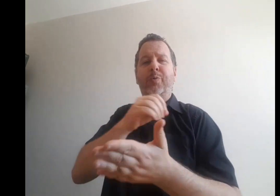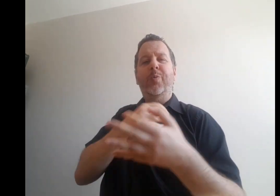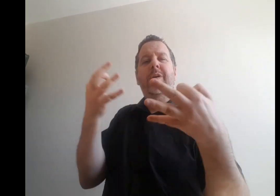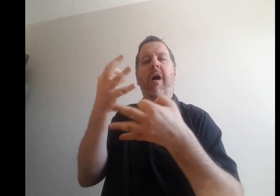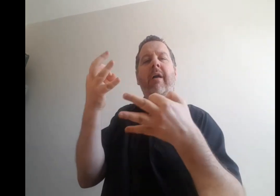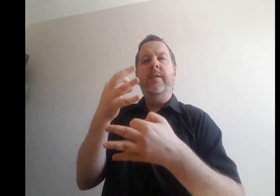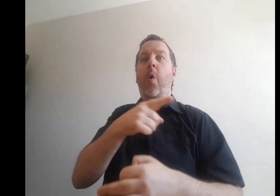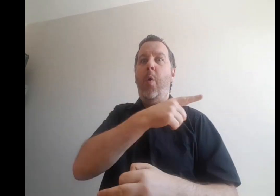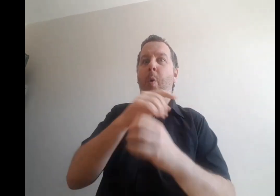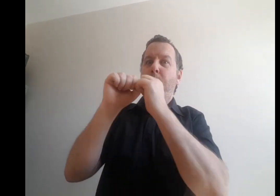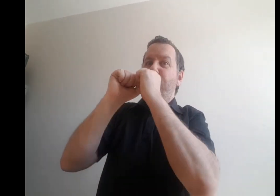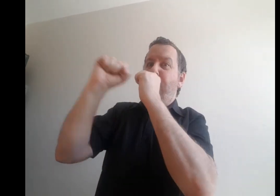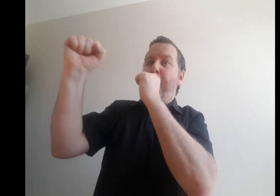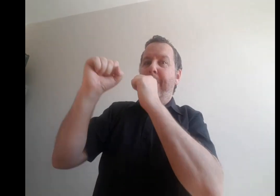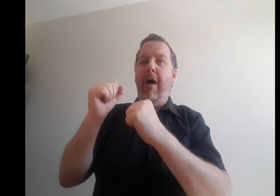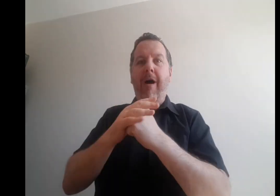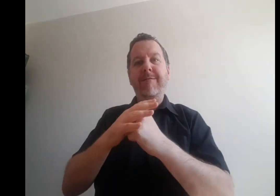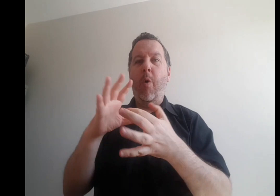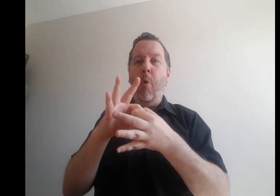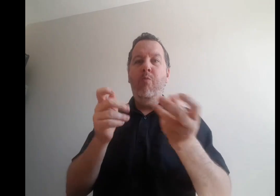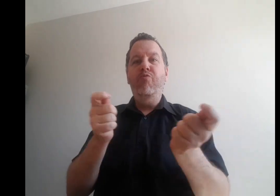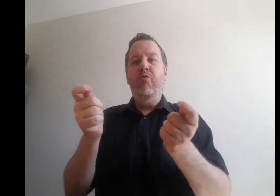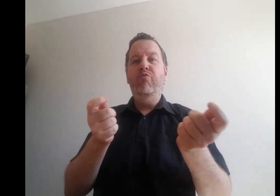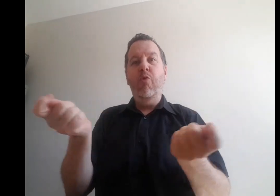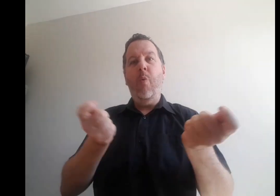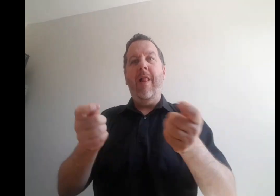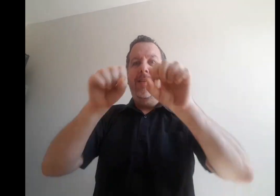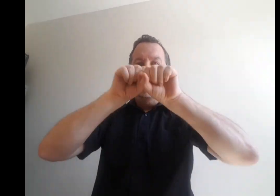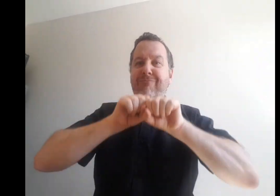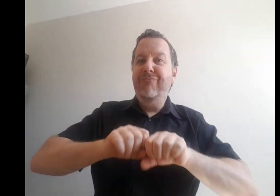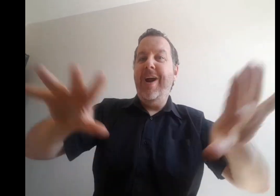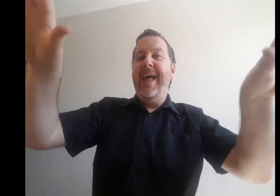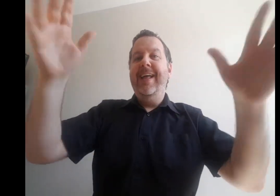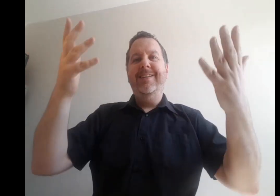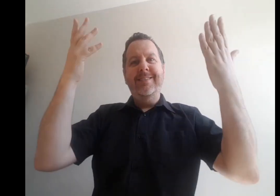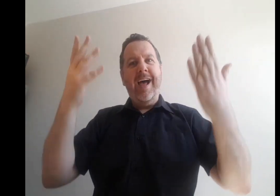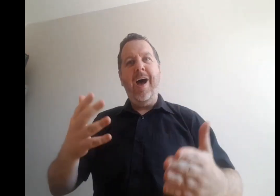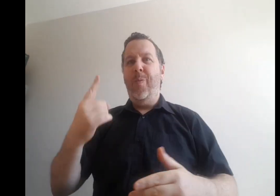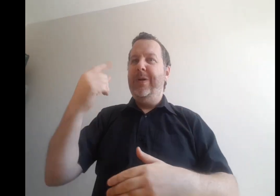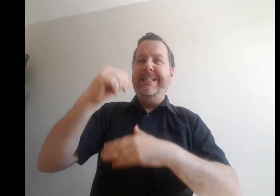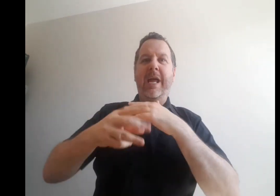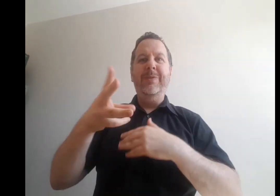"the trumpet of Home Rule has sounded, and "I hope that one day we'll see a free Ireland"